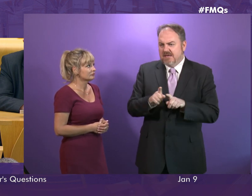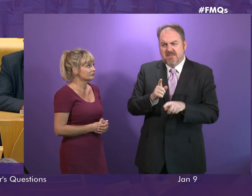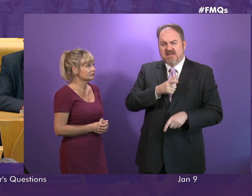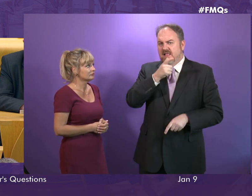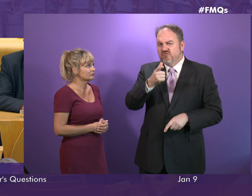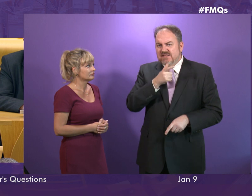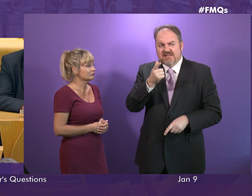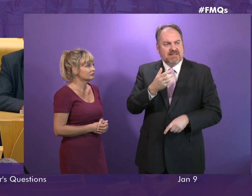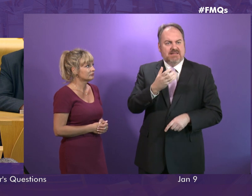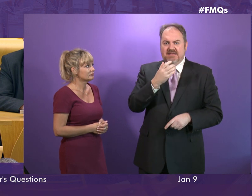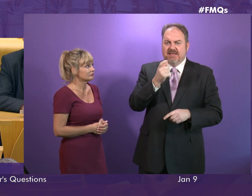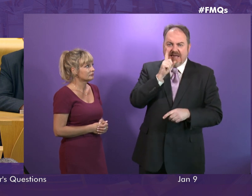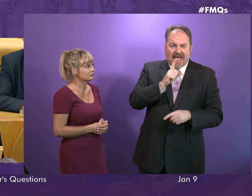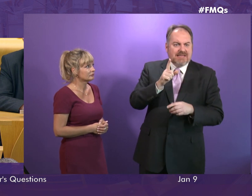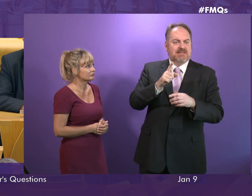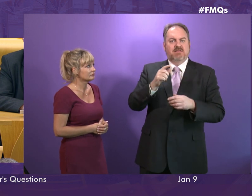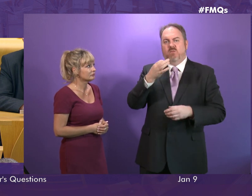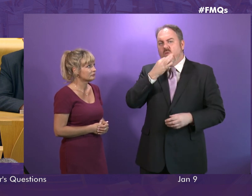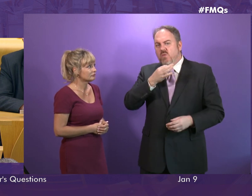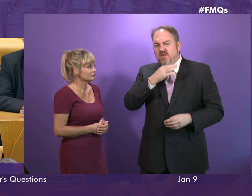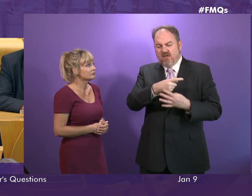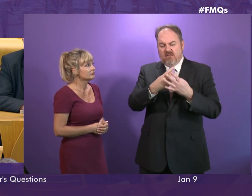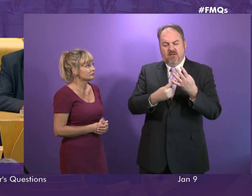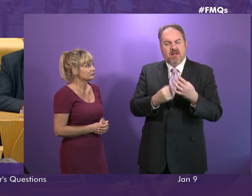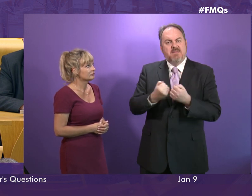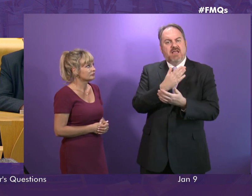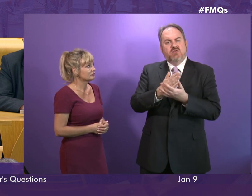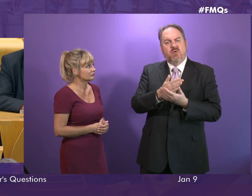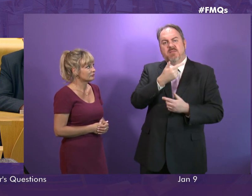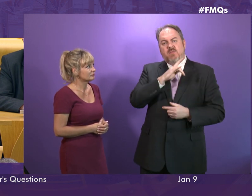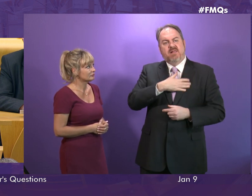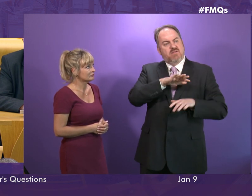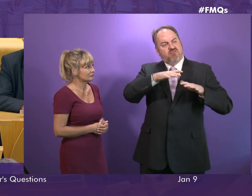and the government should ... ensure that people living in rural areas are adequately served.”